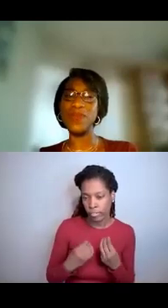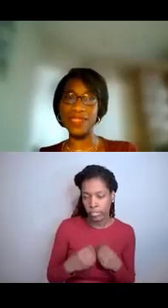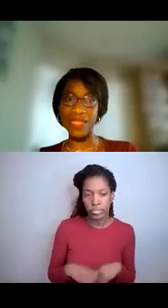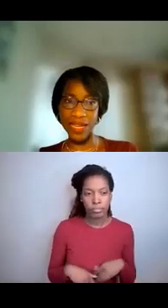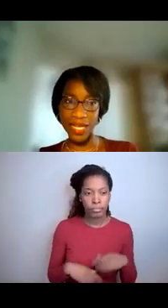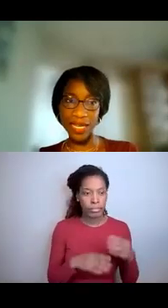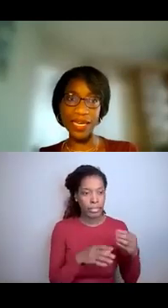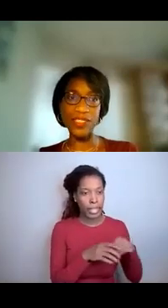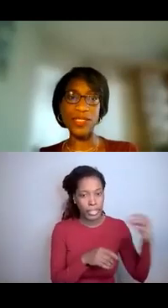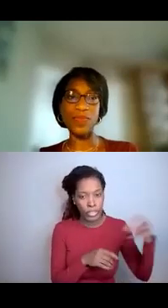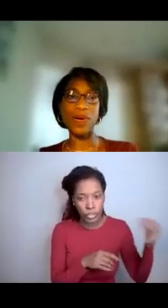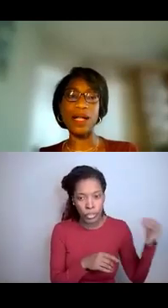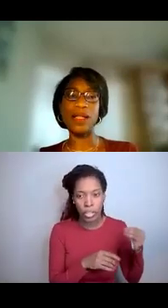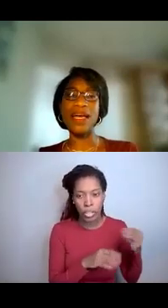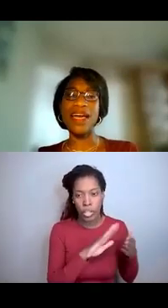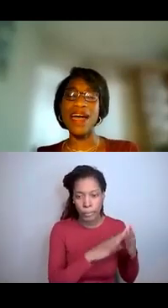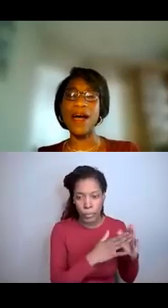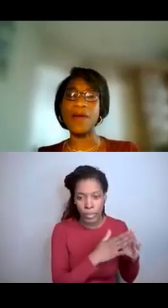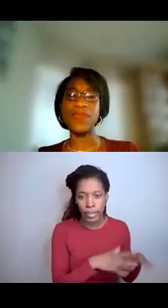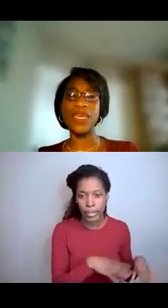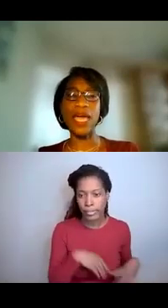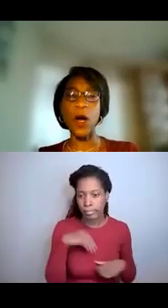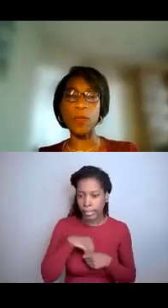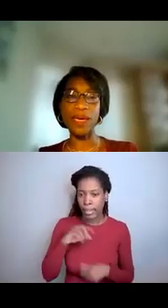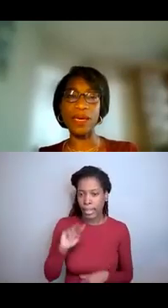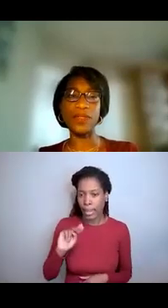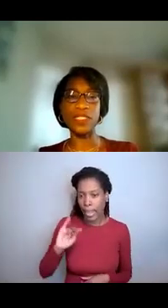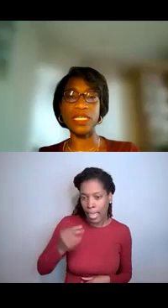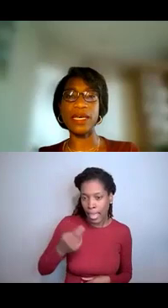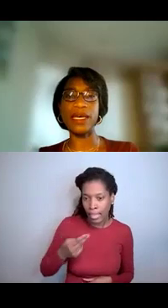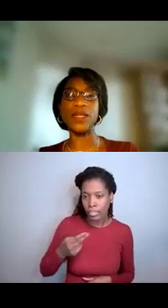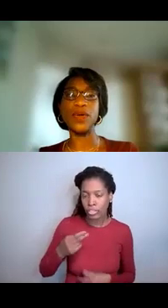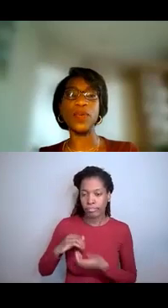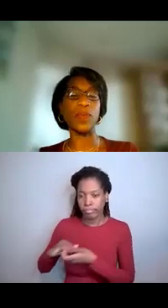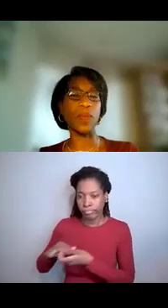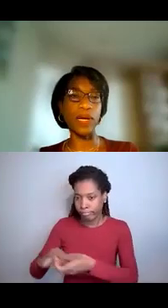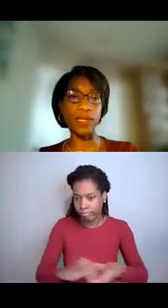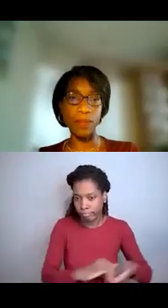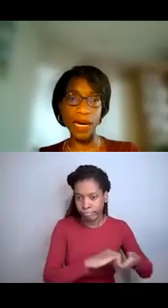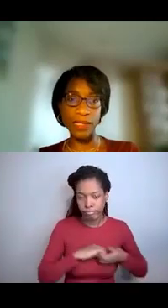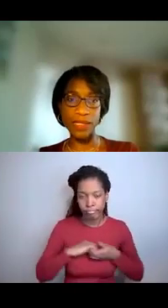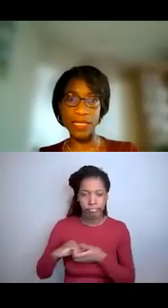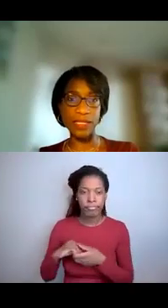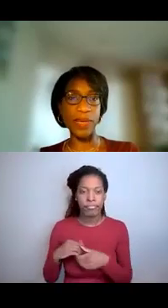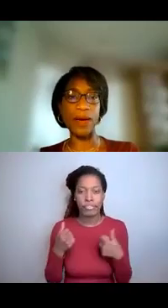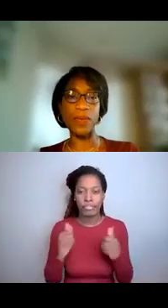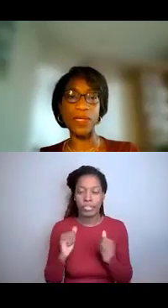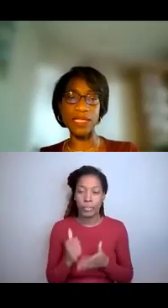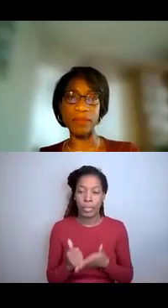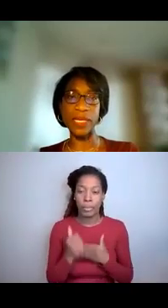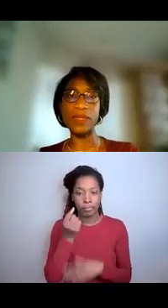and within NIH as well and helping understand what the policy is about, what does it mean,